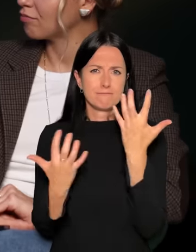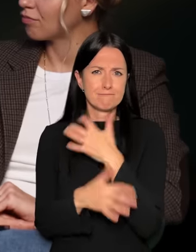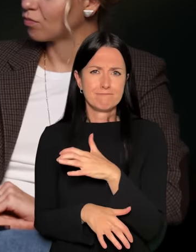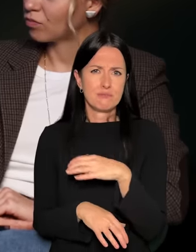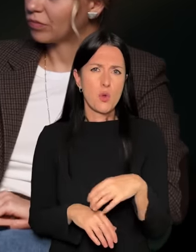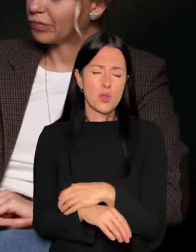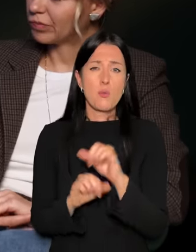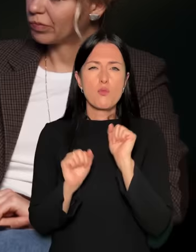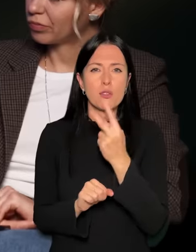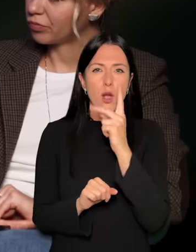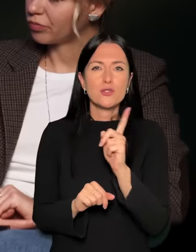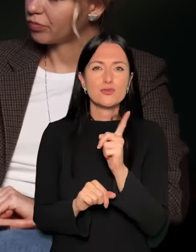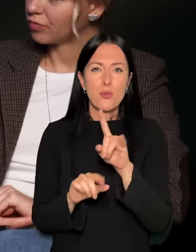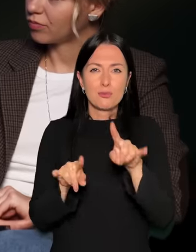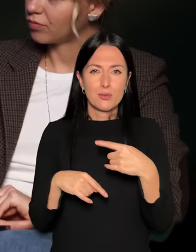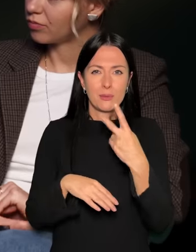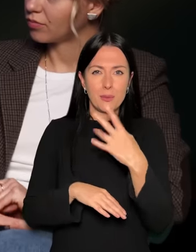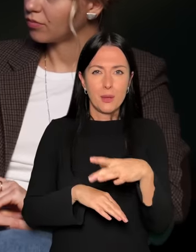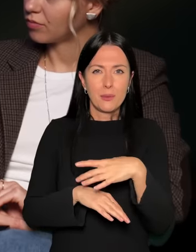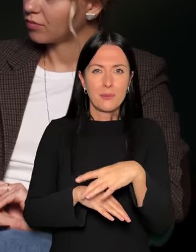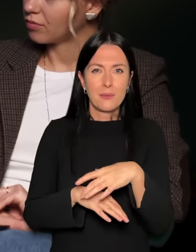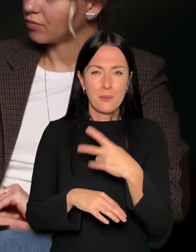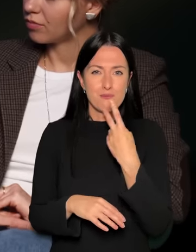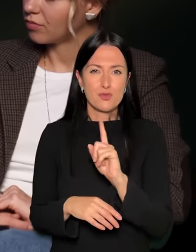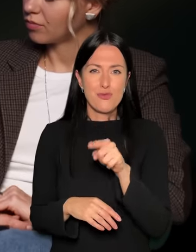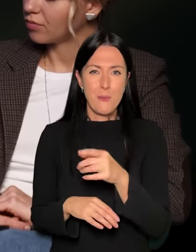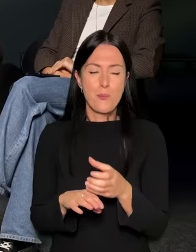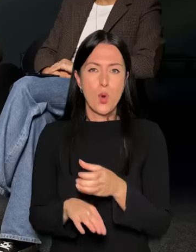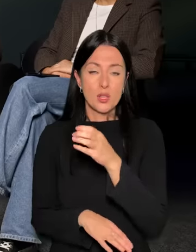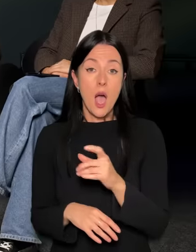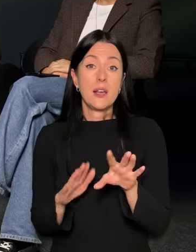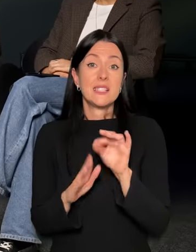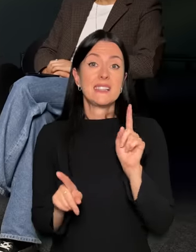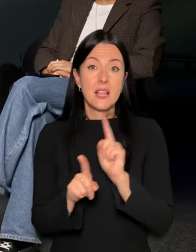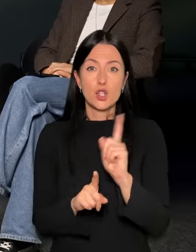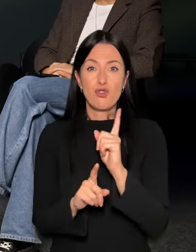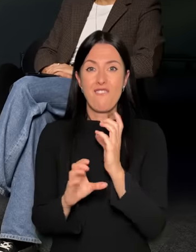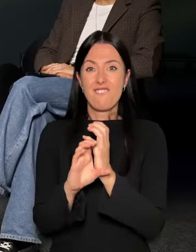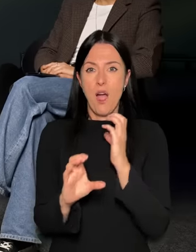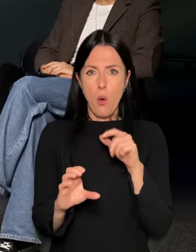visible, so you could only tell from his pants that he had a prosthesis here. It turned out that in the subway,